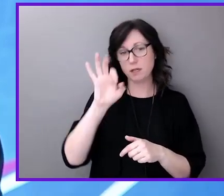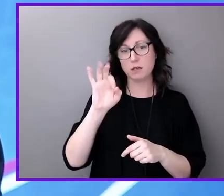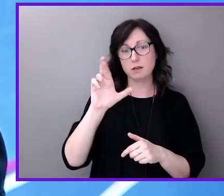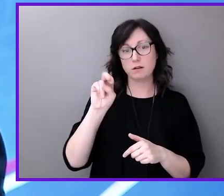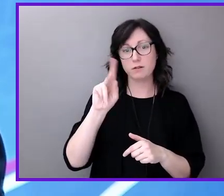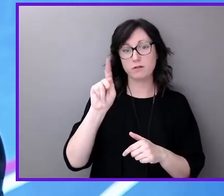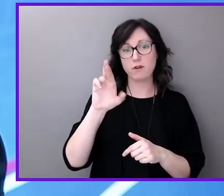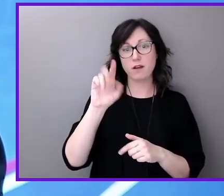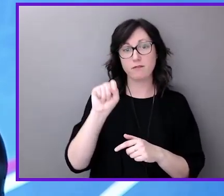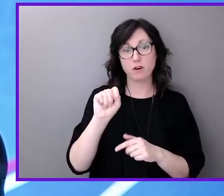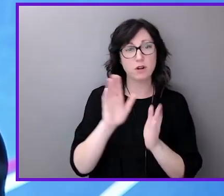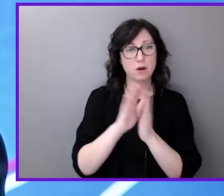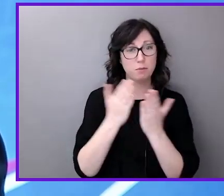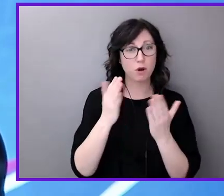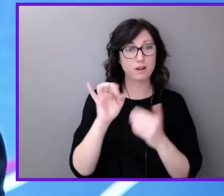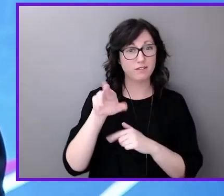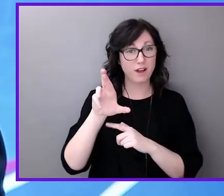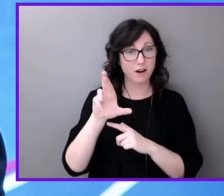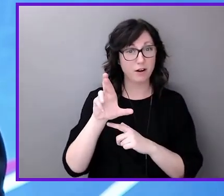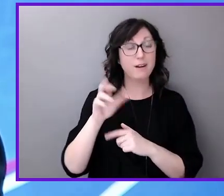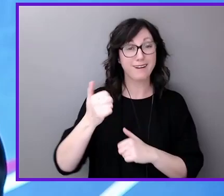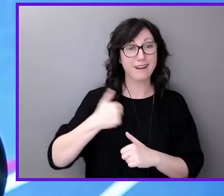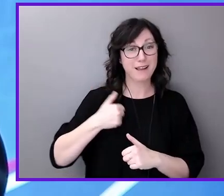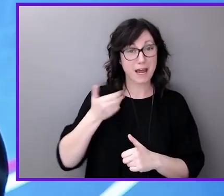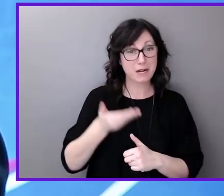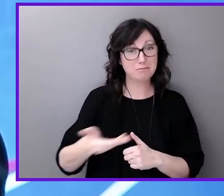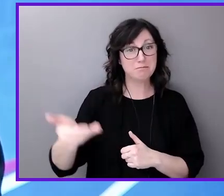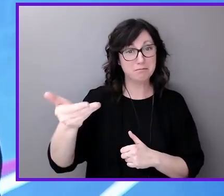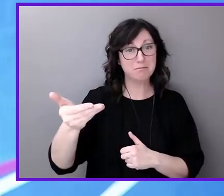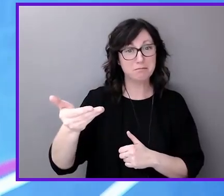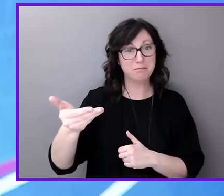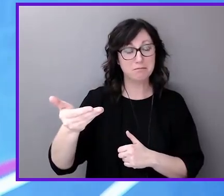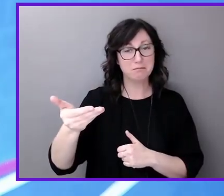where Canada was a guest of honour, and in Mexico, for the